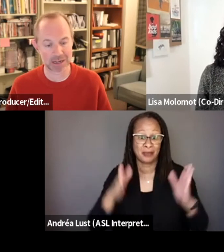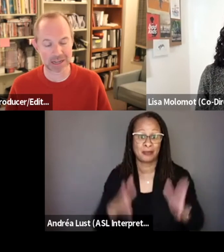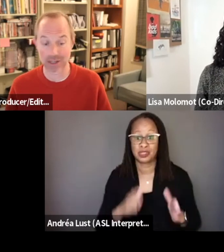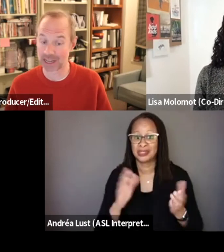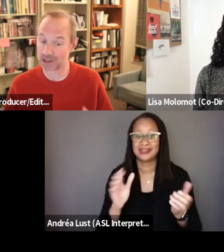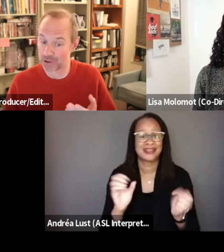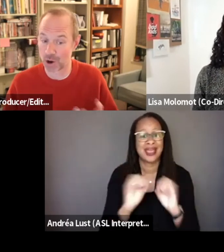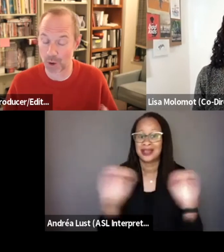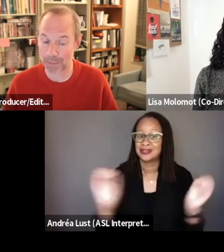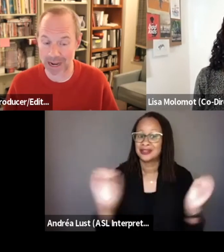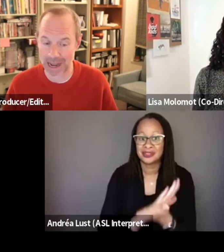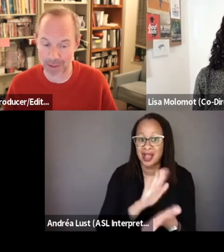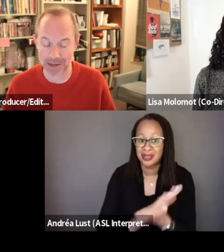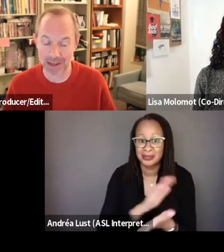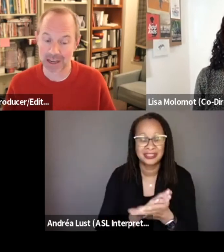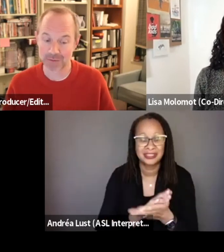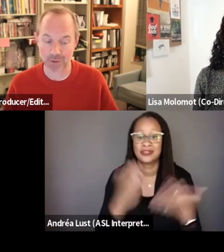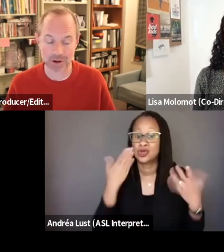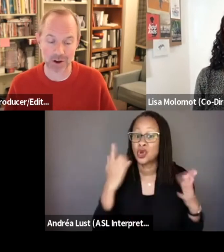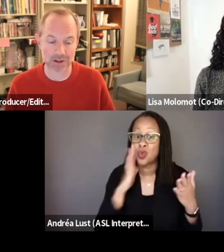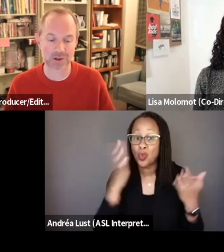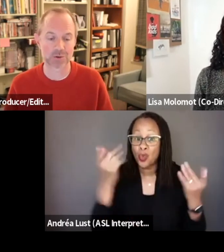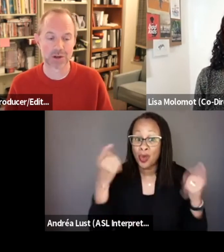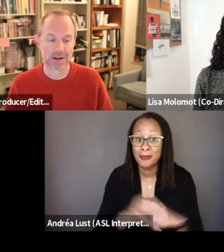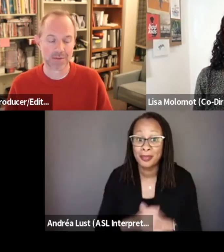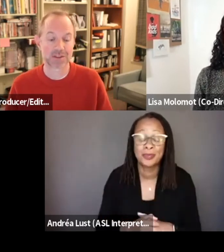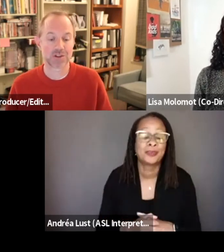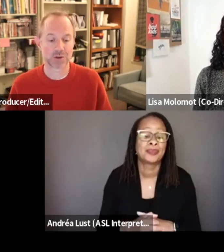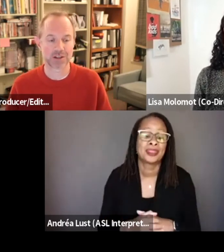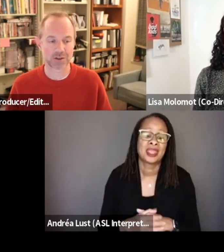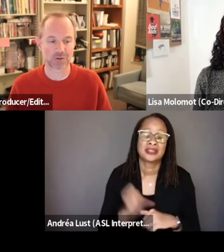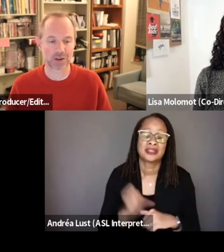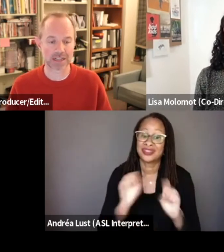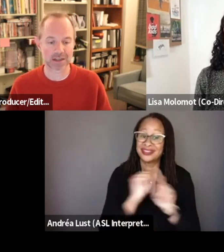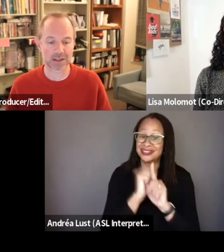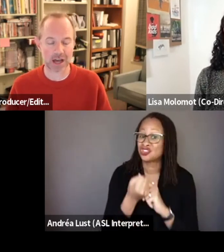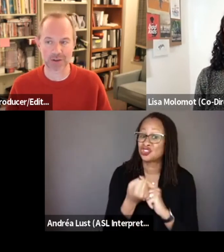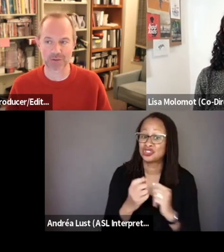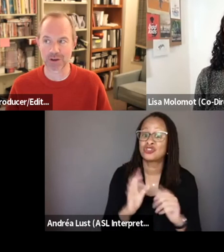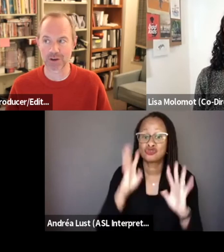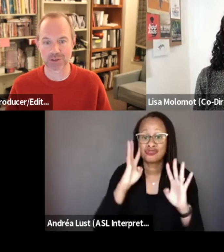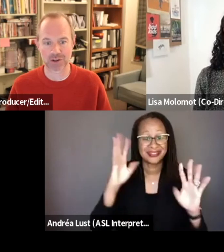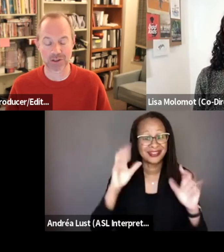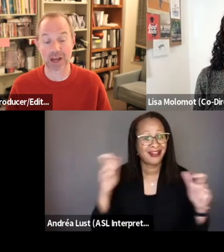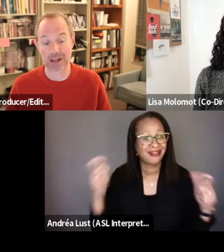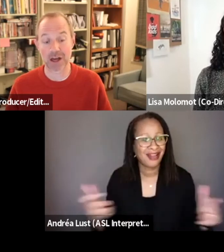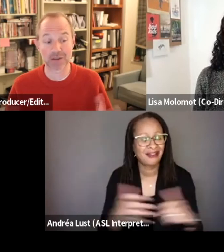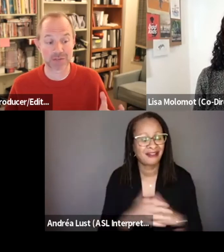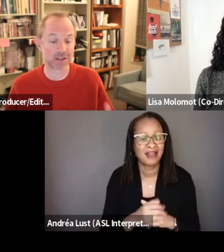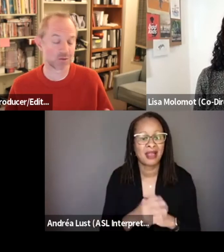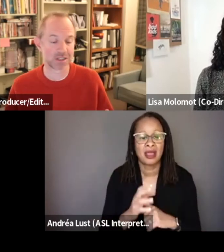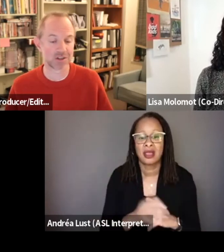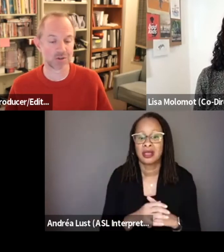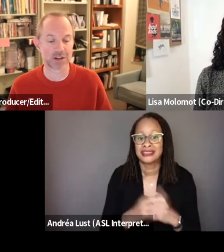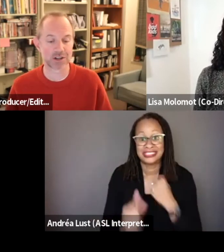and they don't know what might happen if they were to call. So the situation creates a lot of dangerous situations